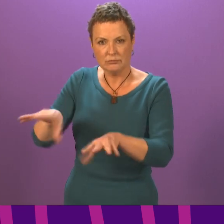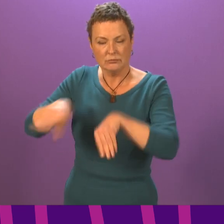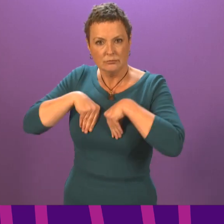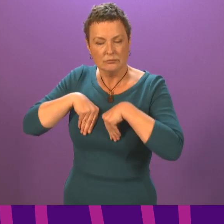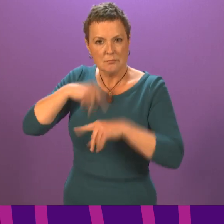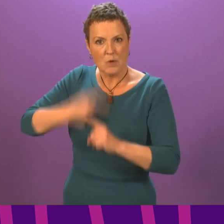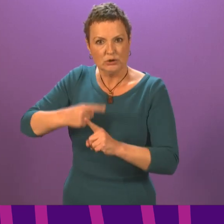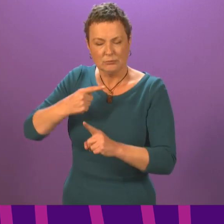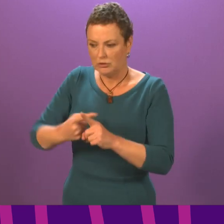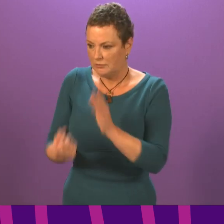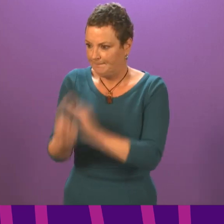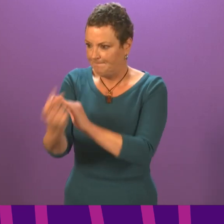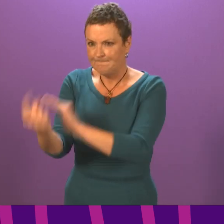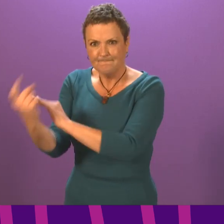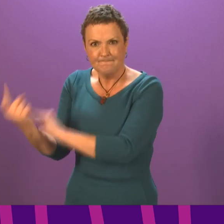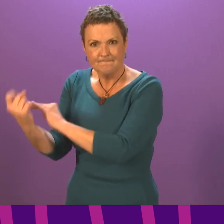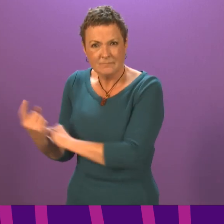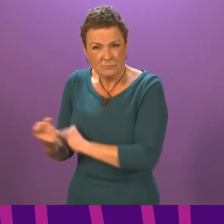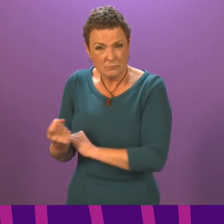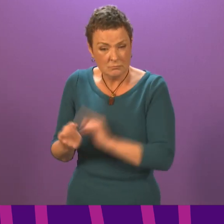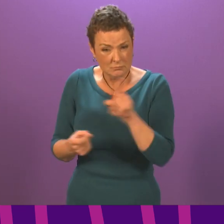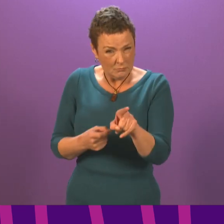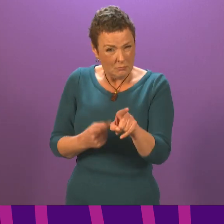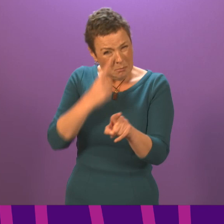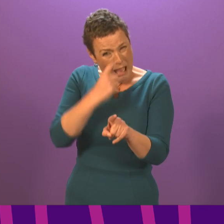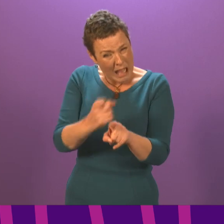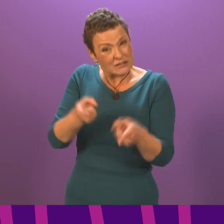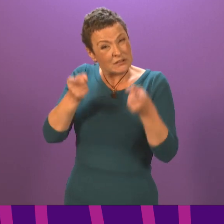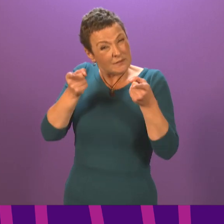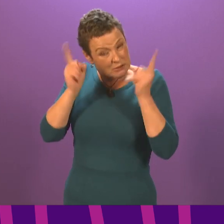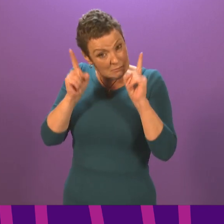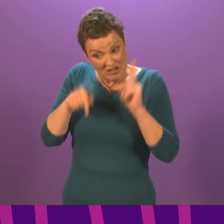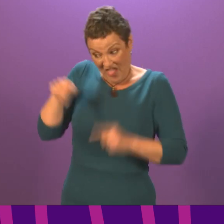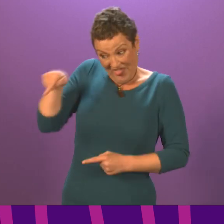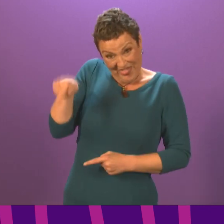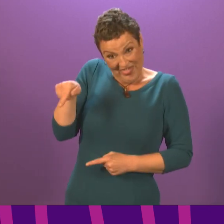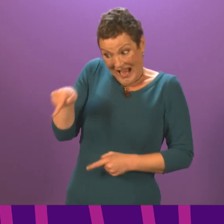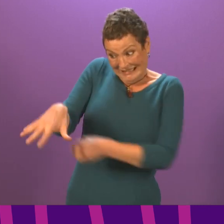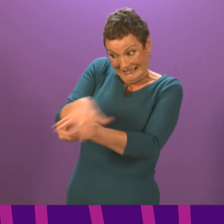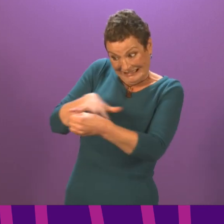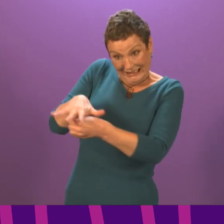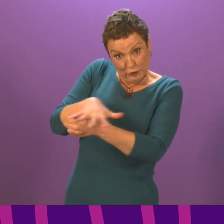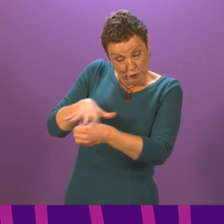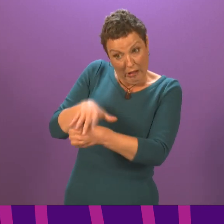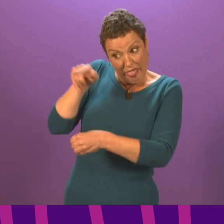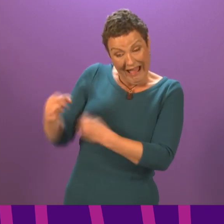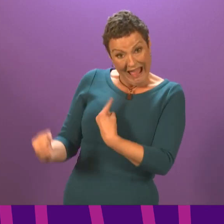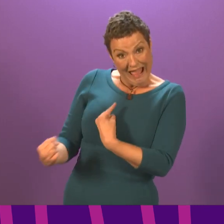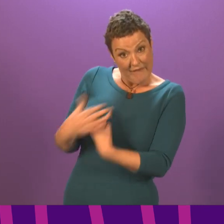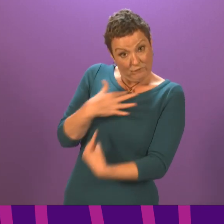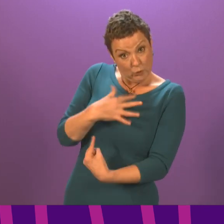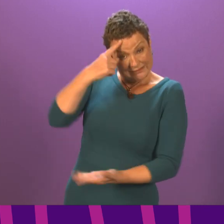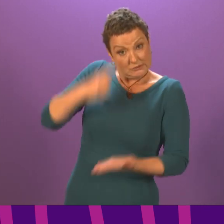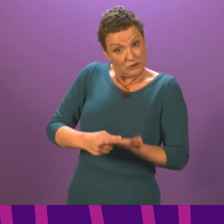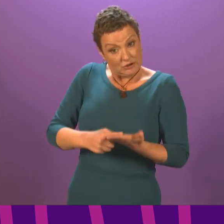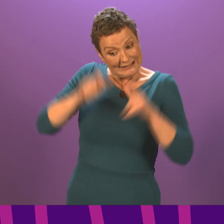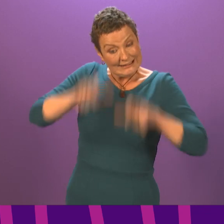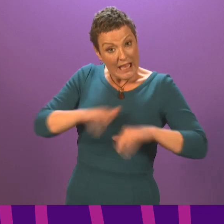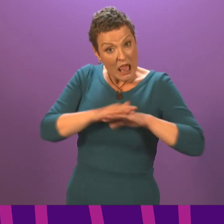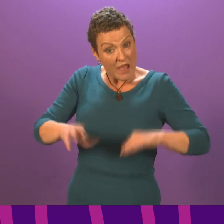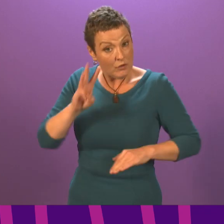those developments have played a part in Fife remaining in level 3 and can she take this